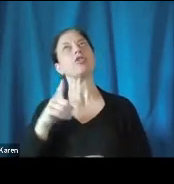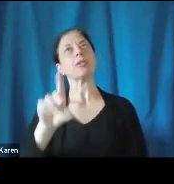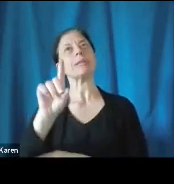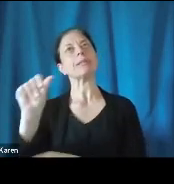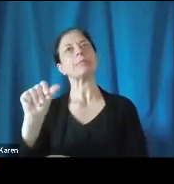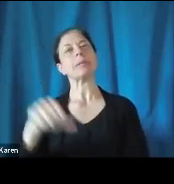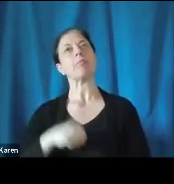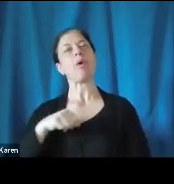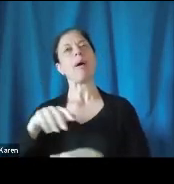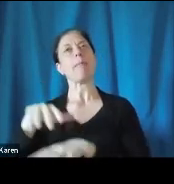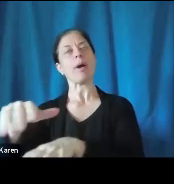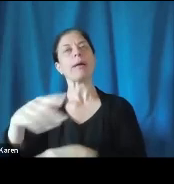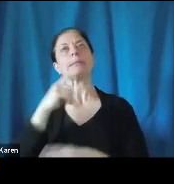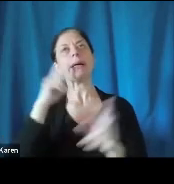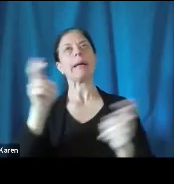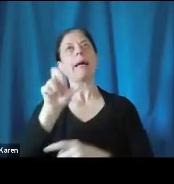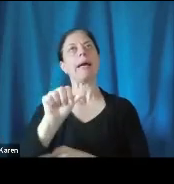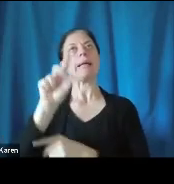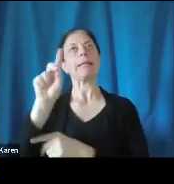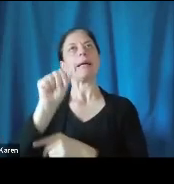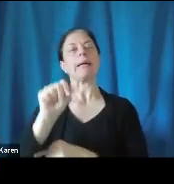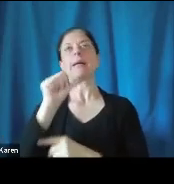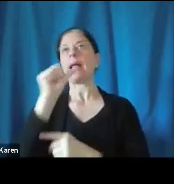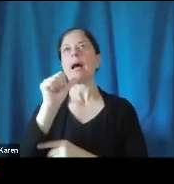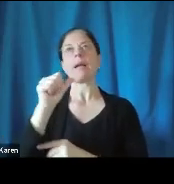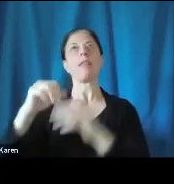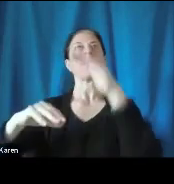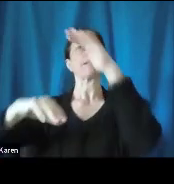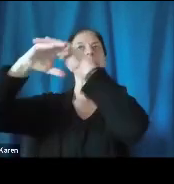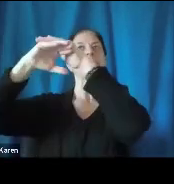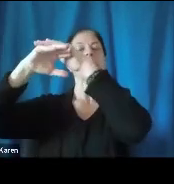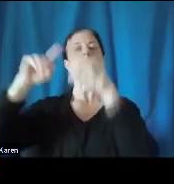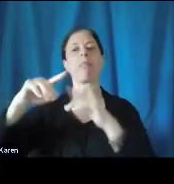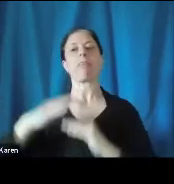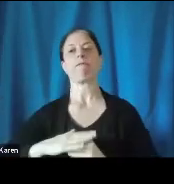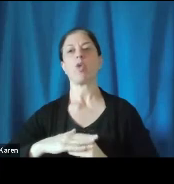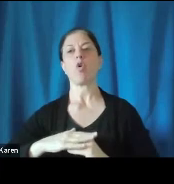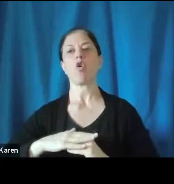that needs to be done. And I heard an activist say the other day at the